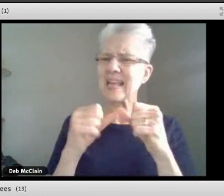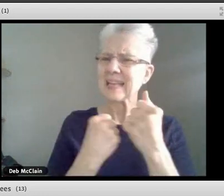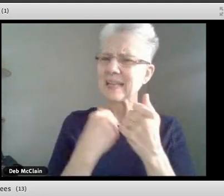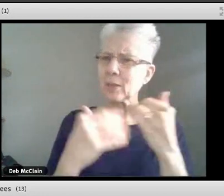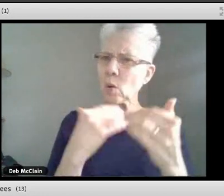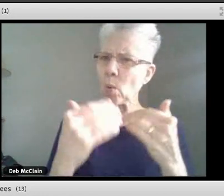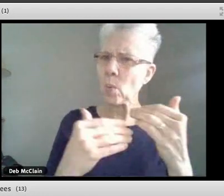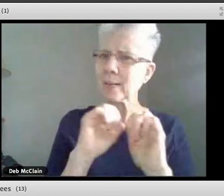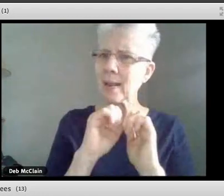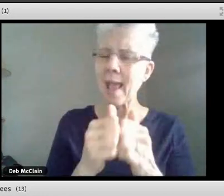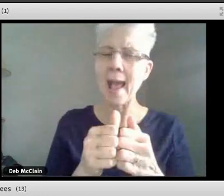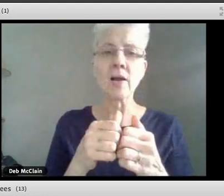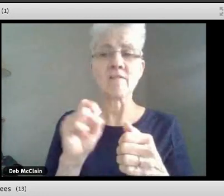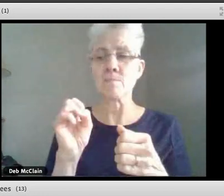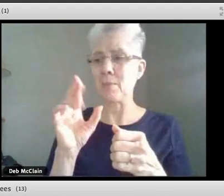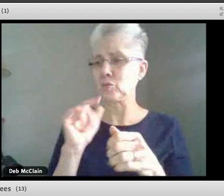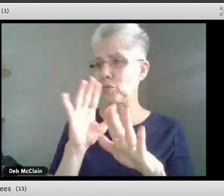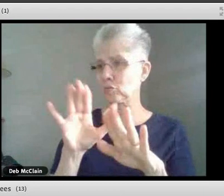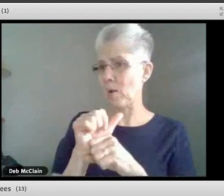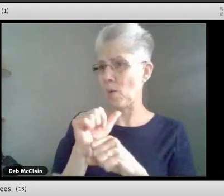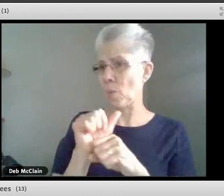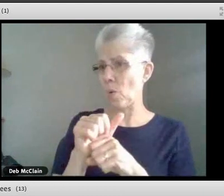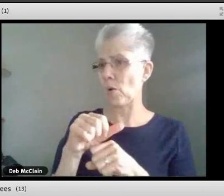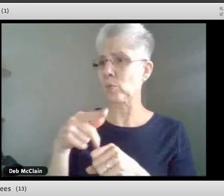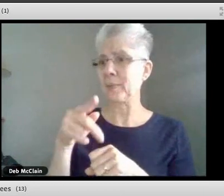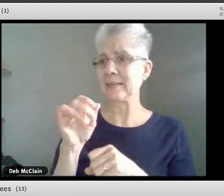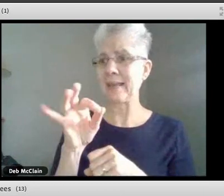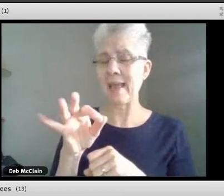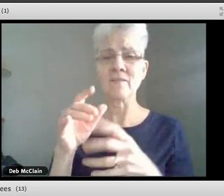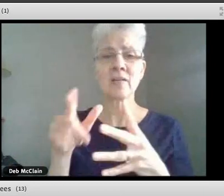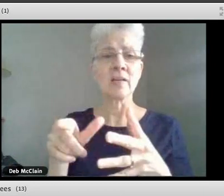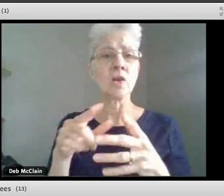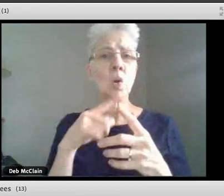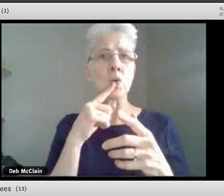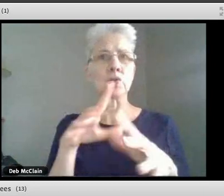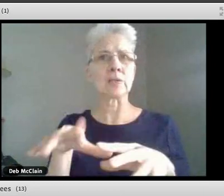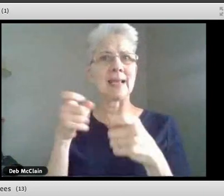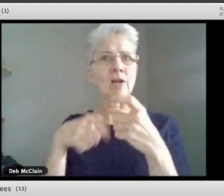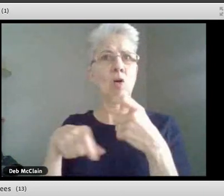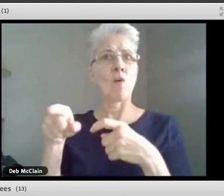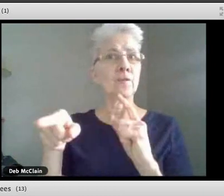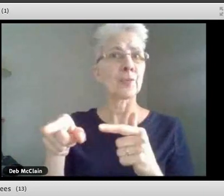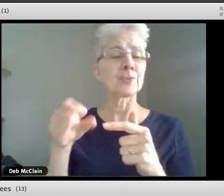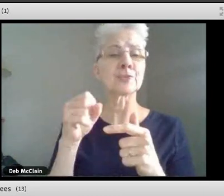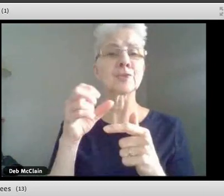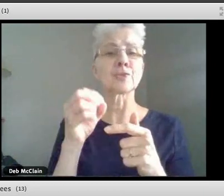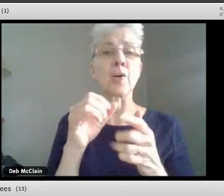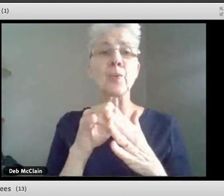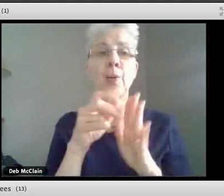leaves, who's going to take over that, you know? So put policies in place. Put it in people's job descriptions.